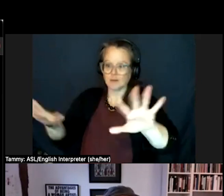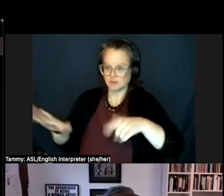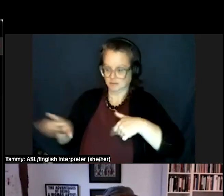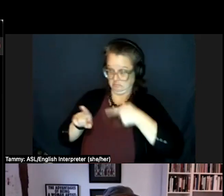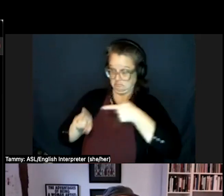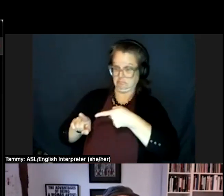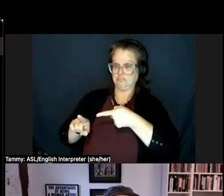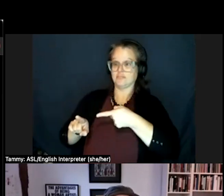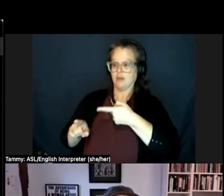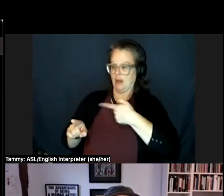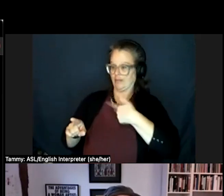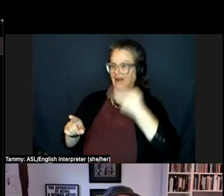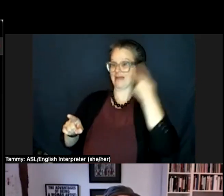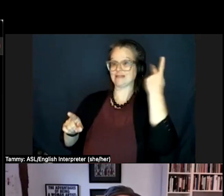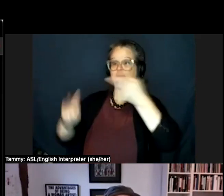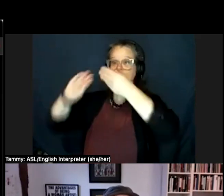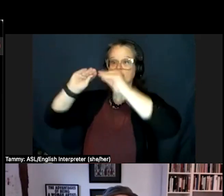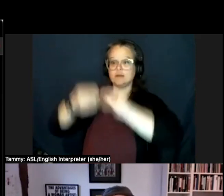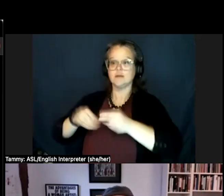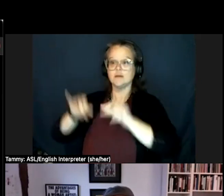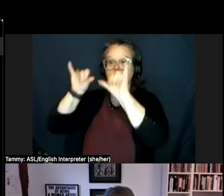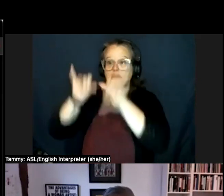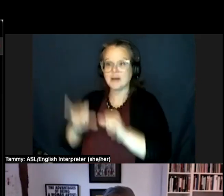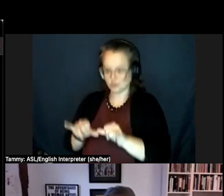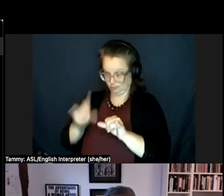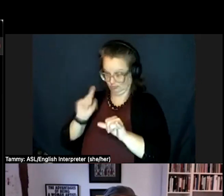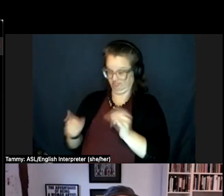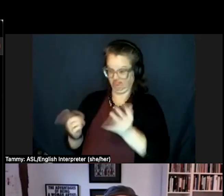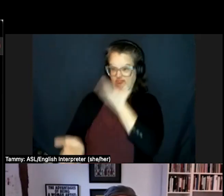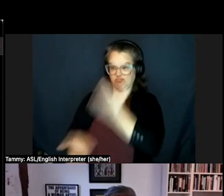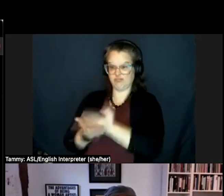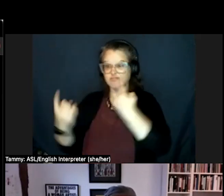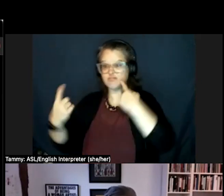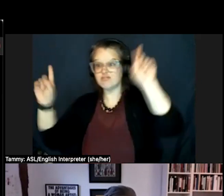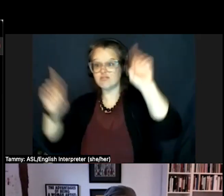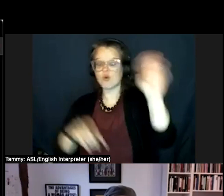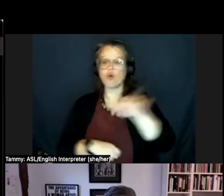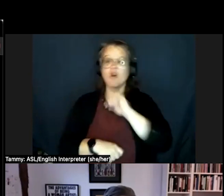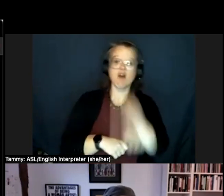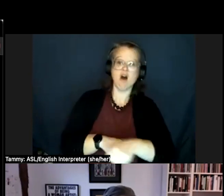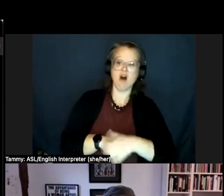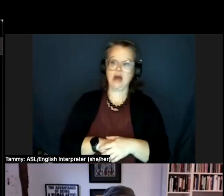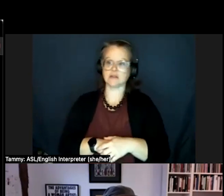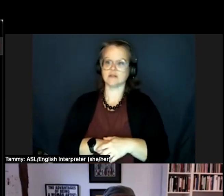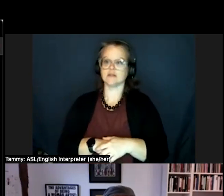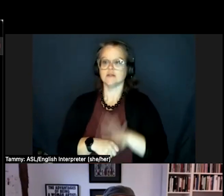to have it live in five different spreadsheets on a server or on our desktops or anything like